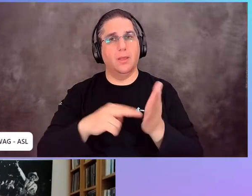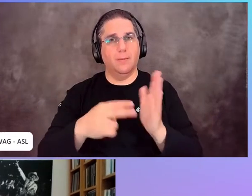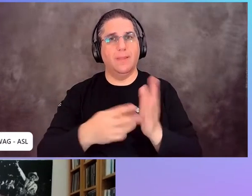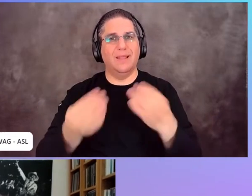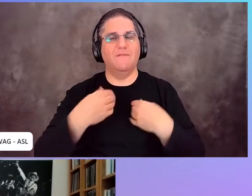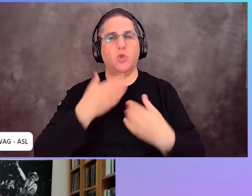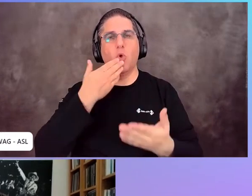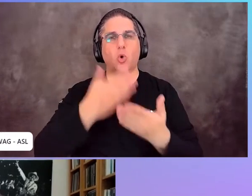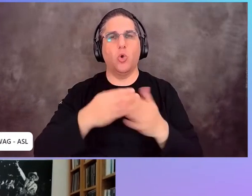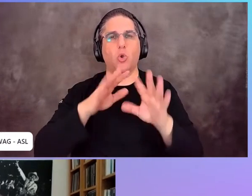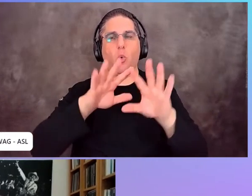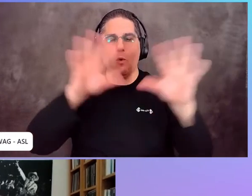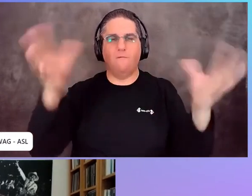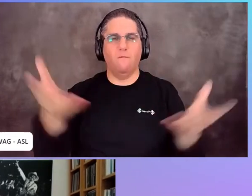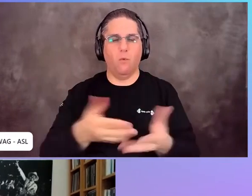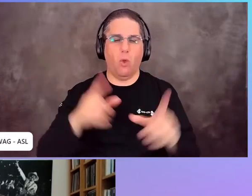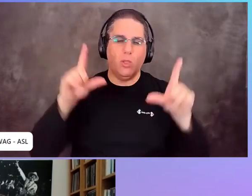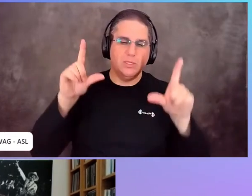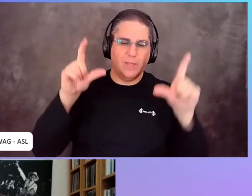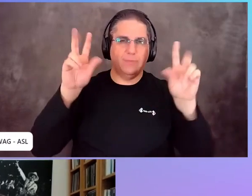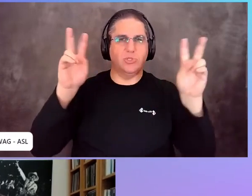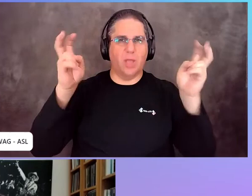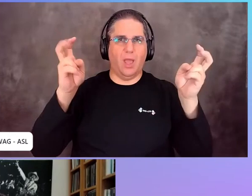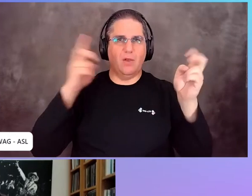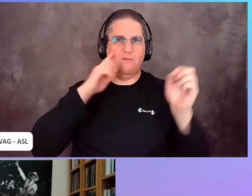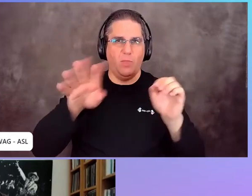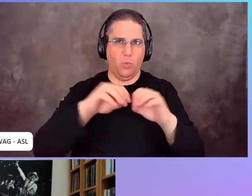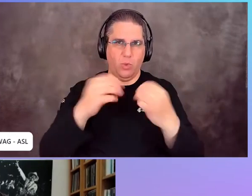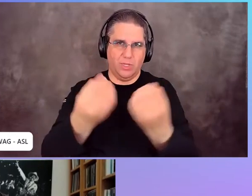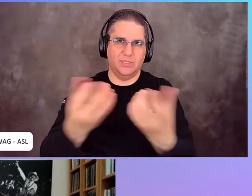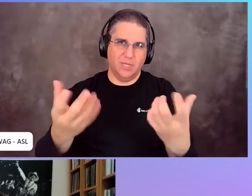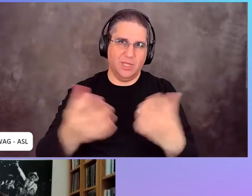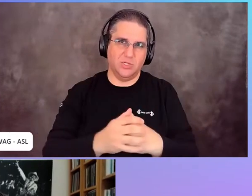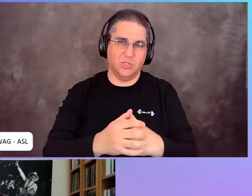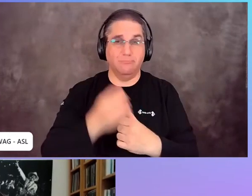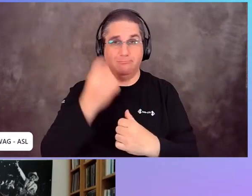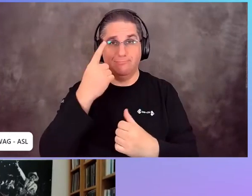the number of pages in general that has been working